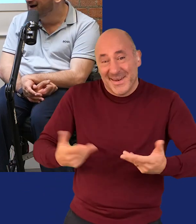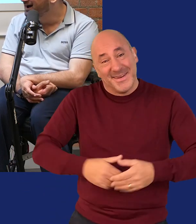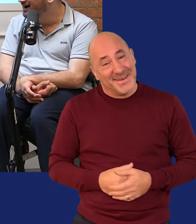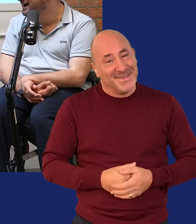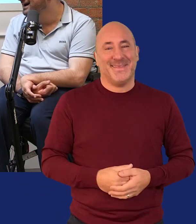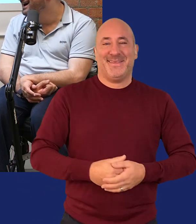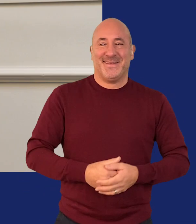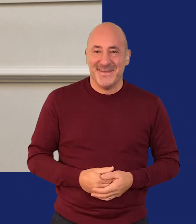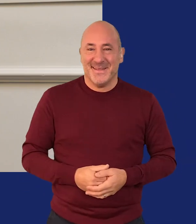alright.